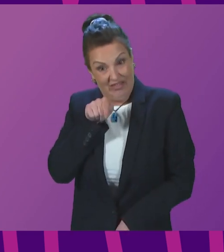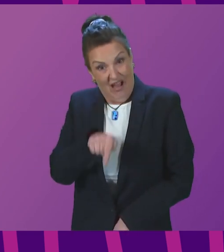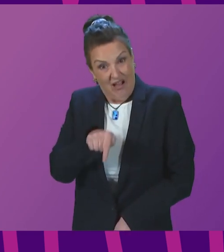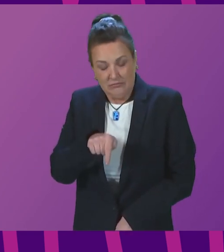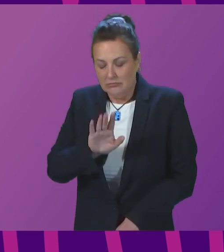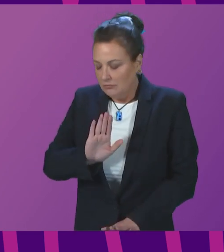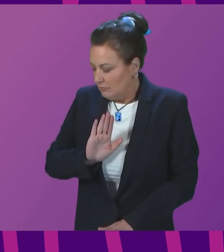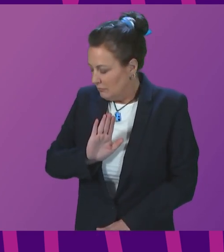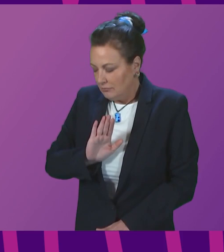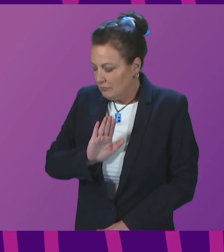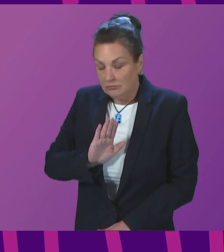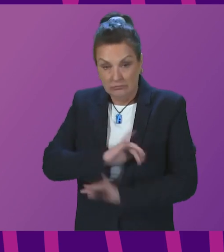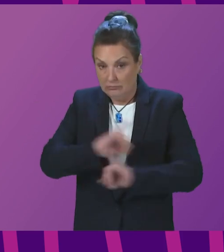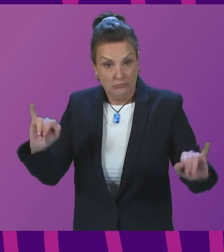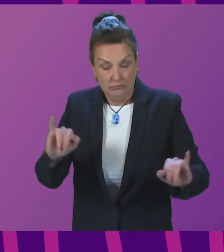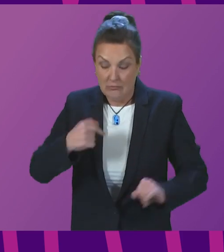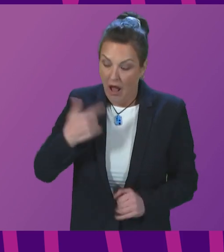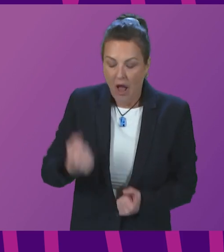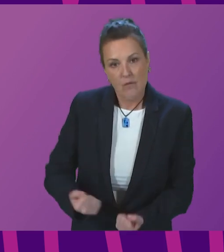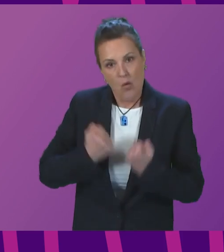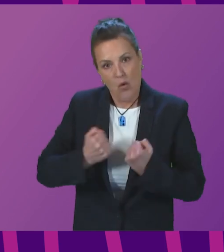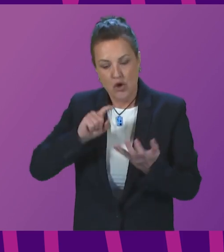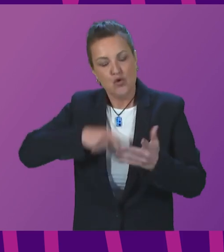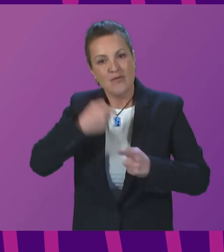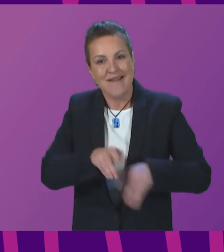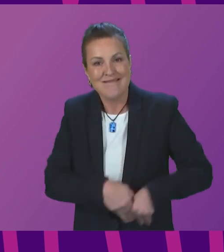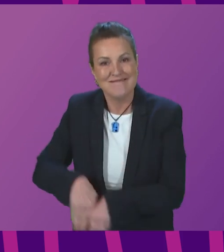Police Scotland’s national human trafficking unit continues to engage with internal and